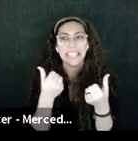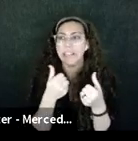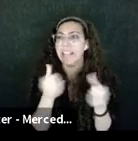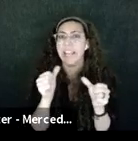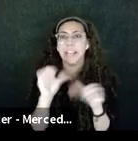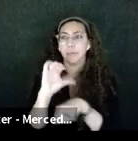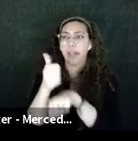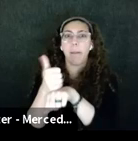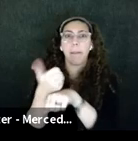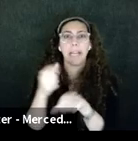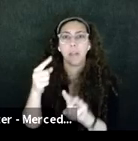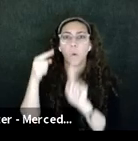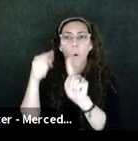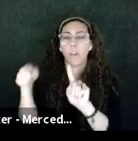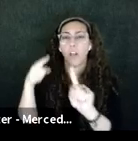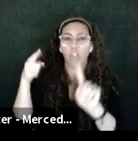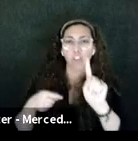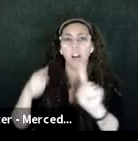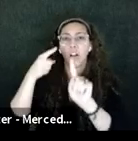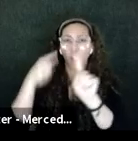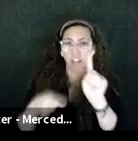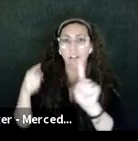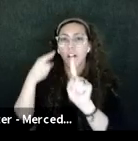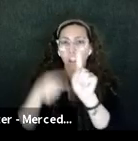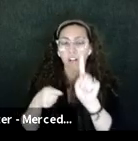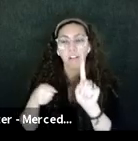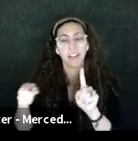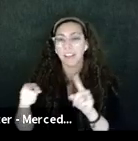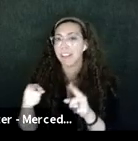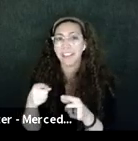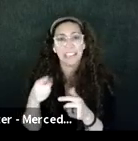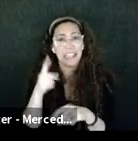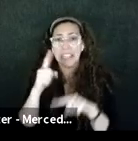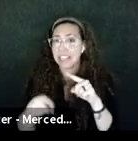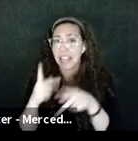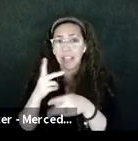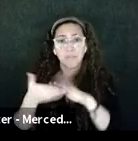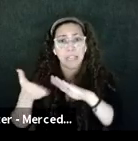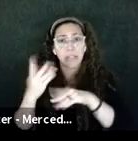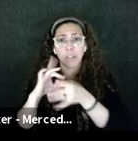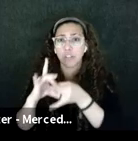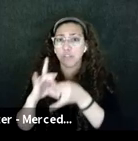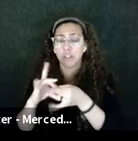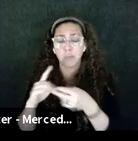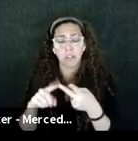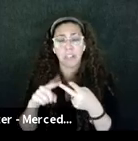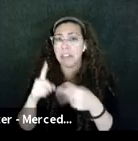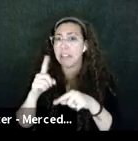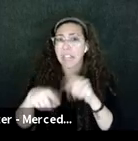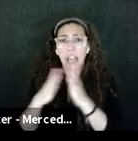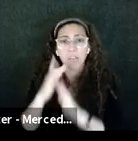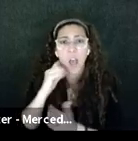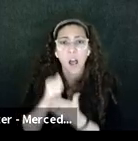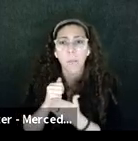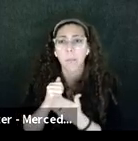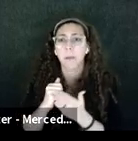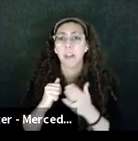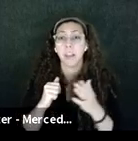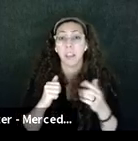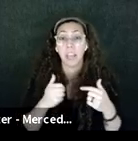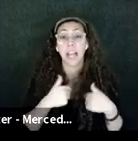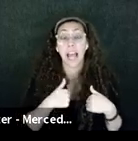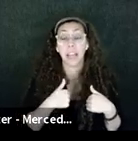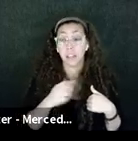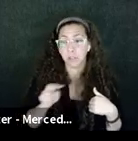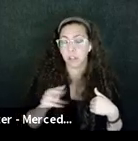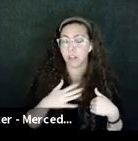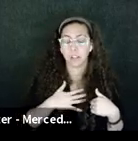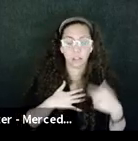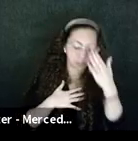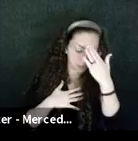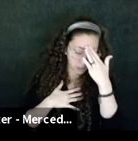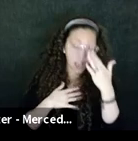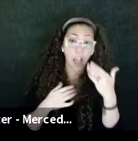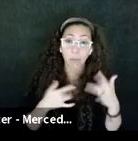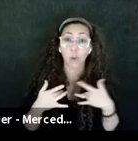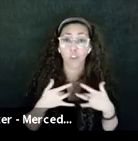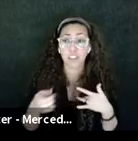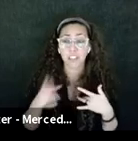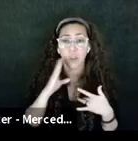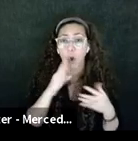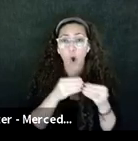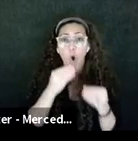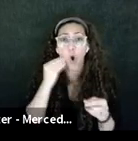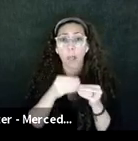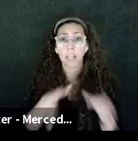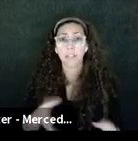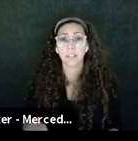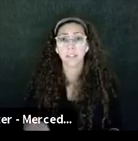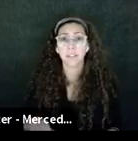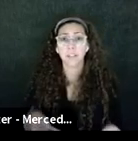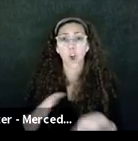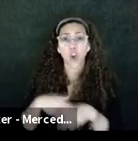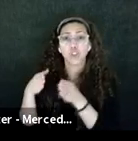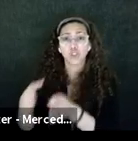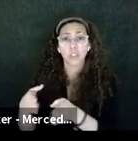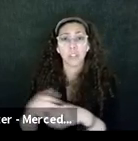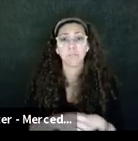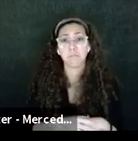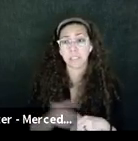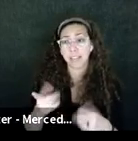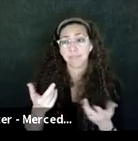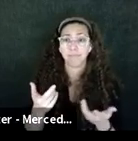Jason Williams: And he again has difficulty maintaining relationships and difficulty asking for help and I am very concerned that he's just going to end up on the streets and potentially become a statistic and and lose his life.